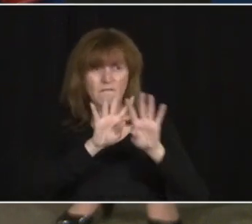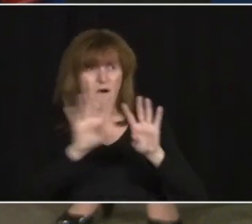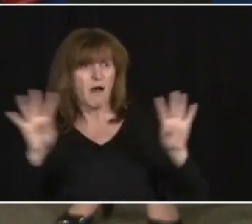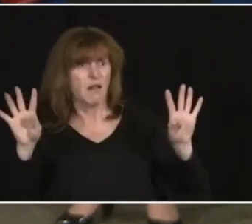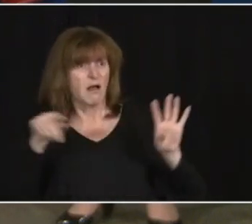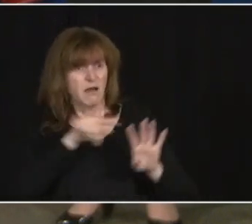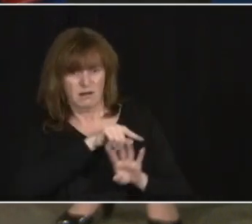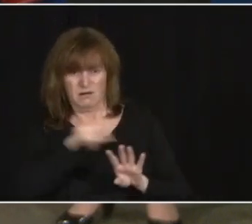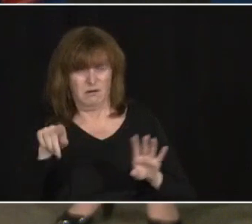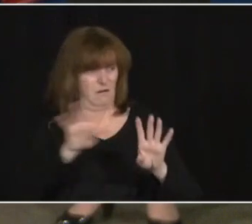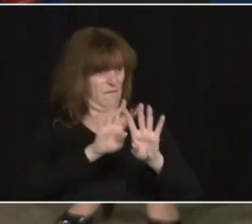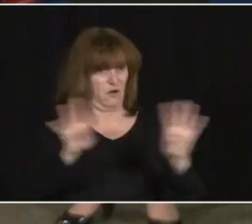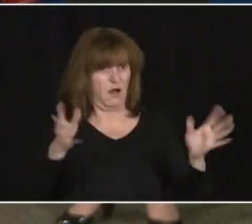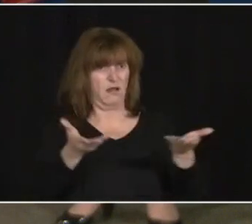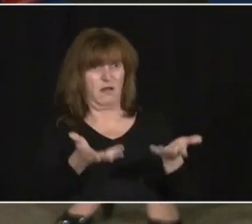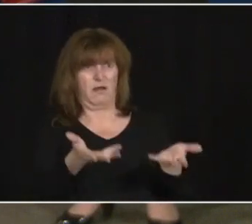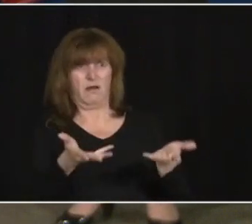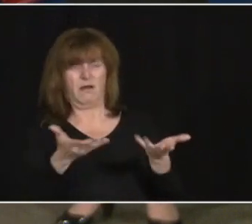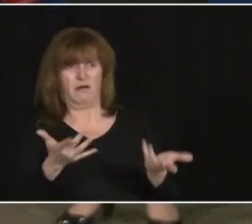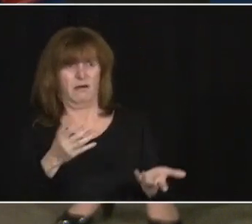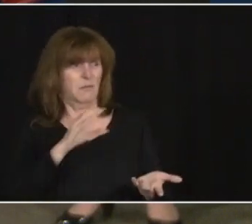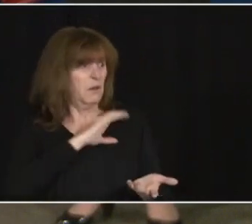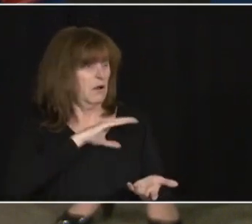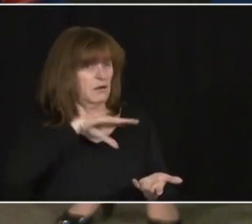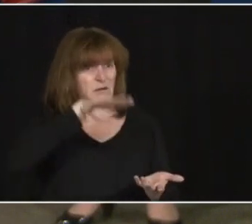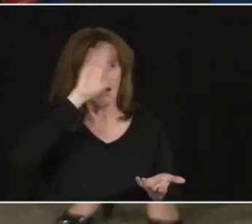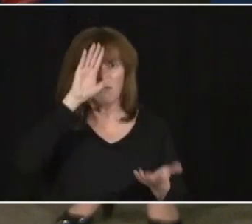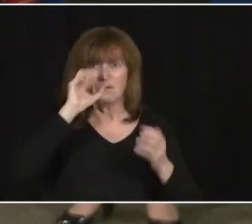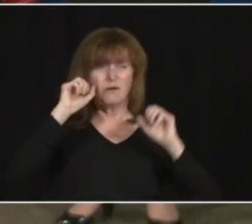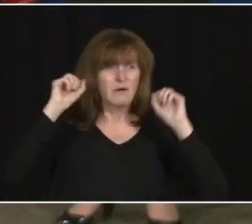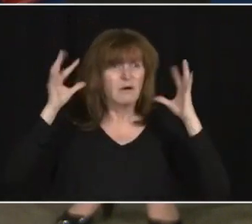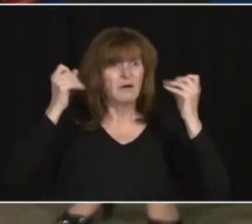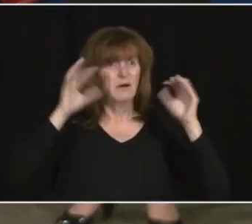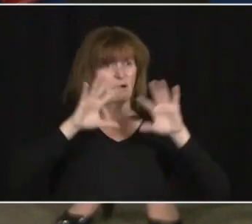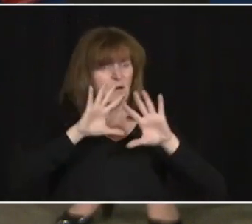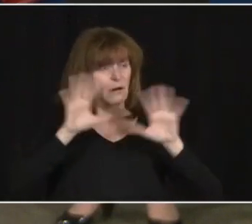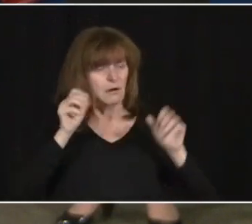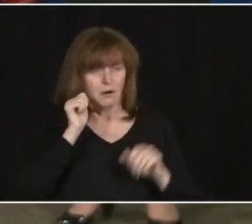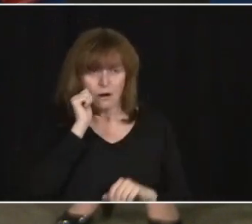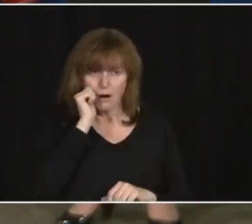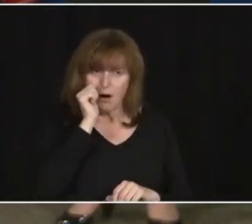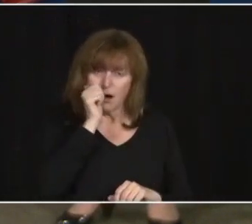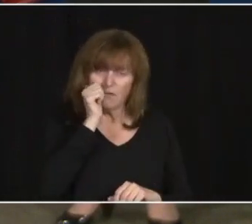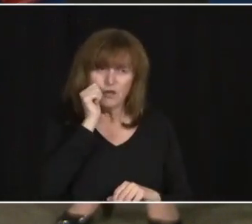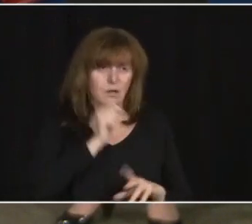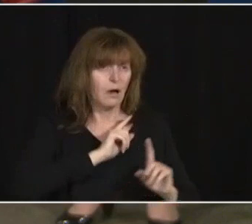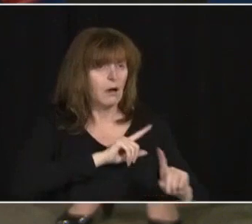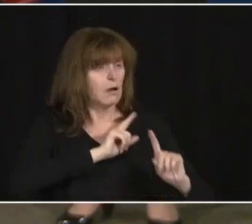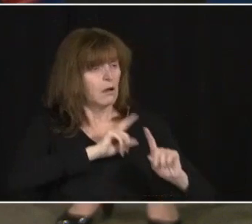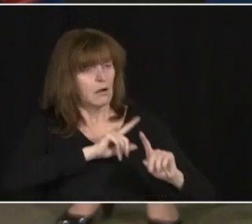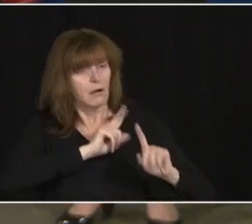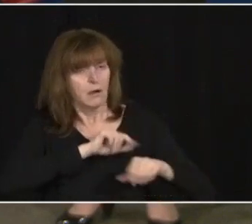paramedics for coming out every day to look after our most vulnerable people and our government has been working on this since day one.